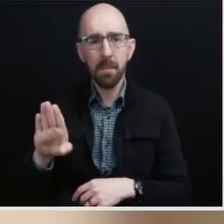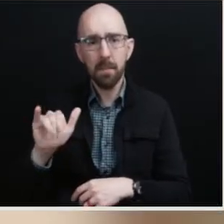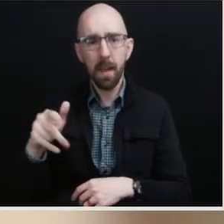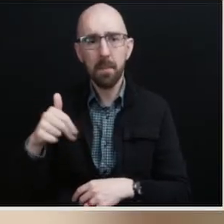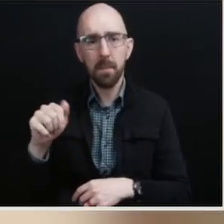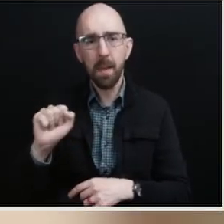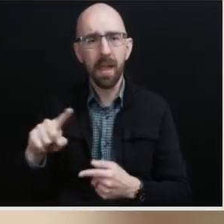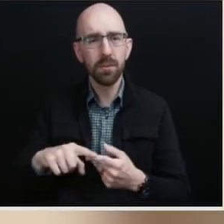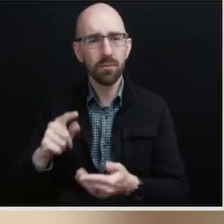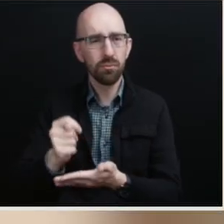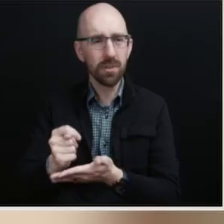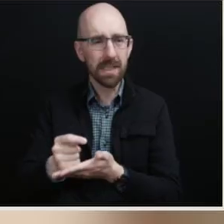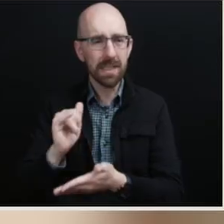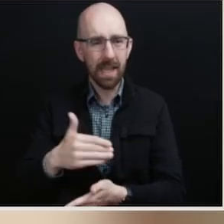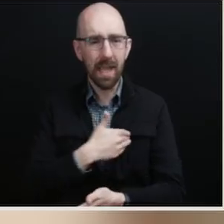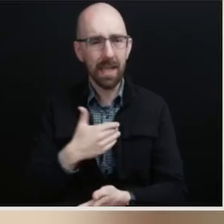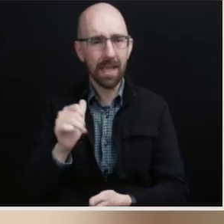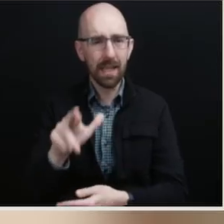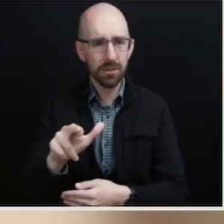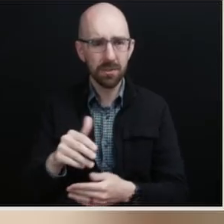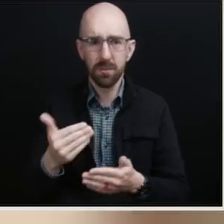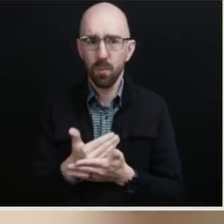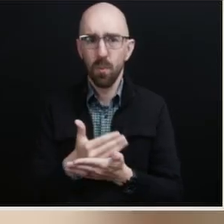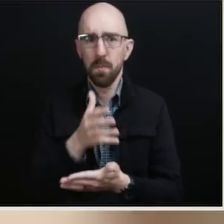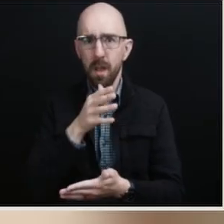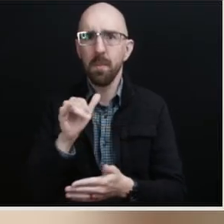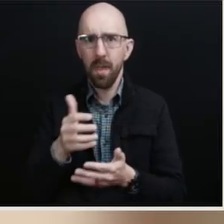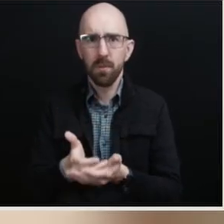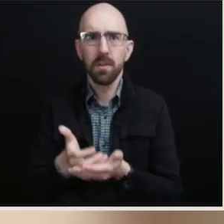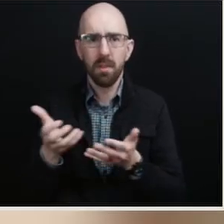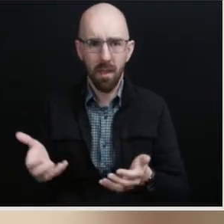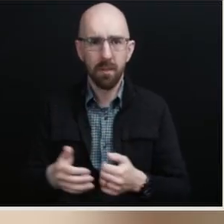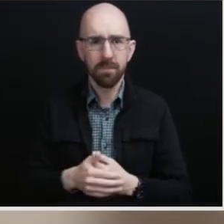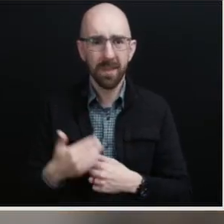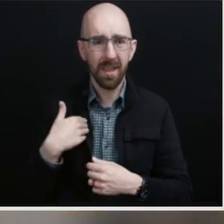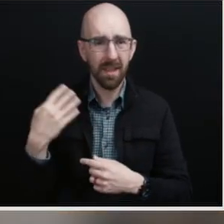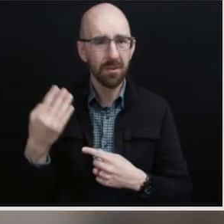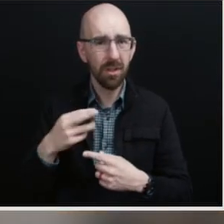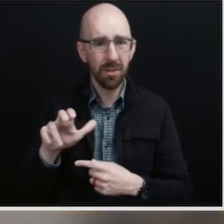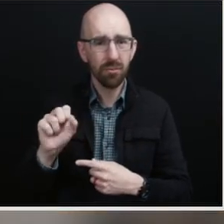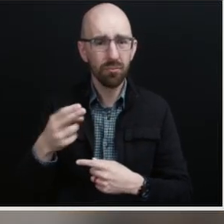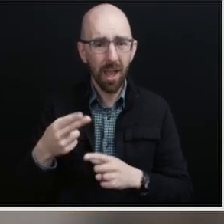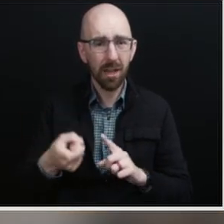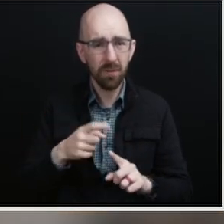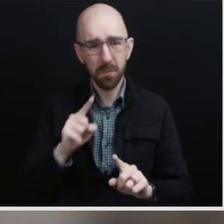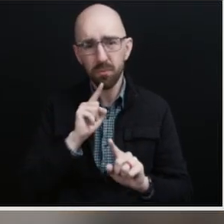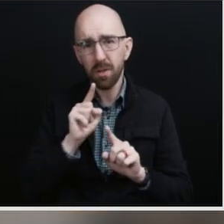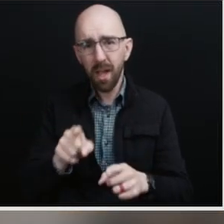It was a lot as a new mom. I had a crazy rash from the reaction to the drug and then I was